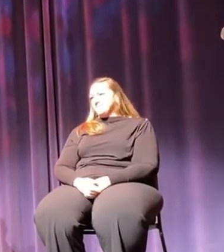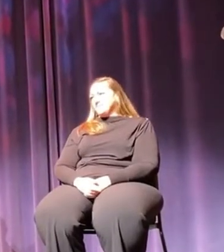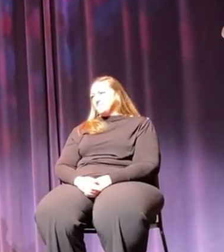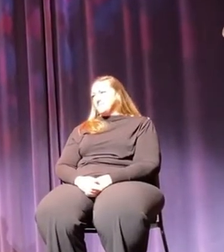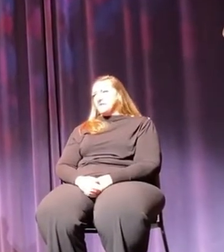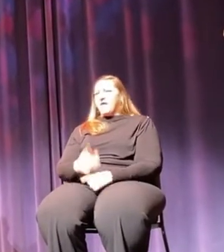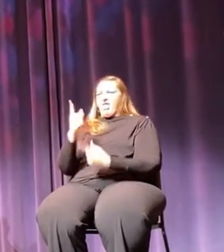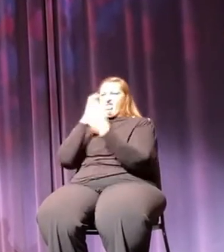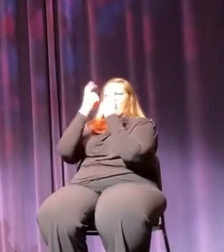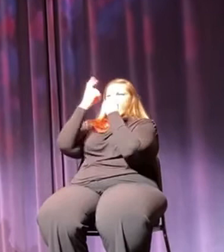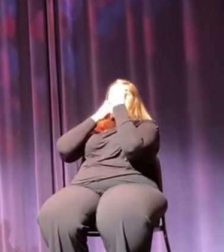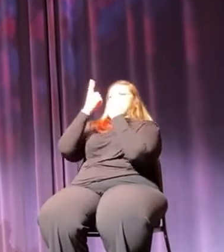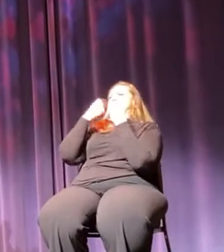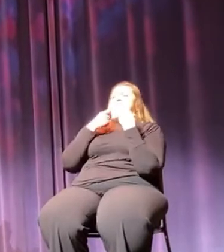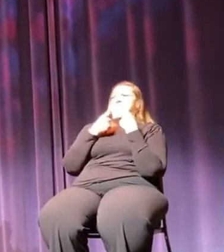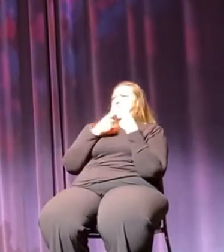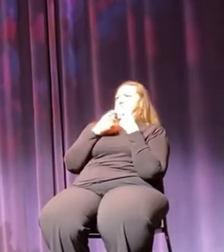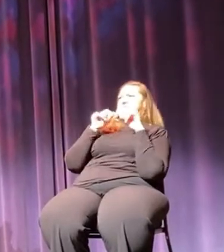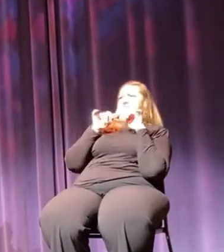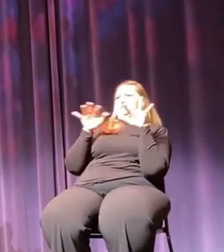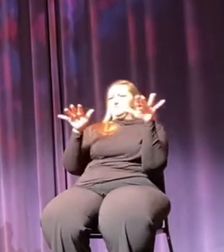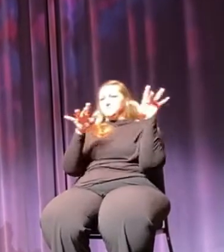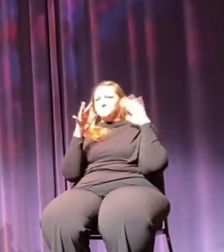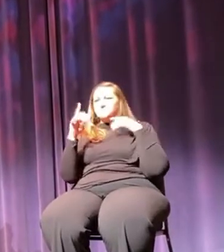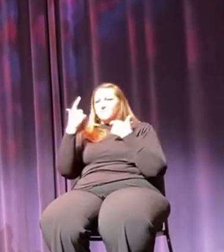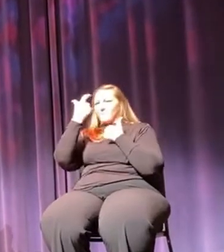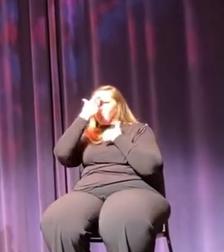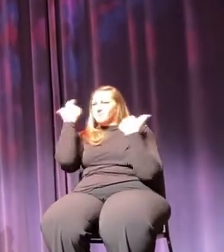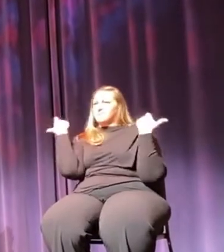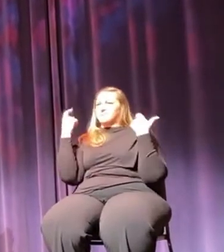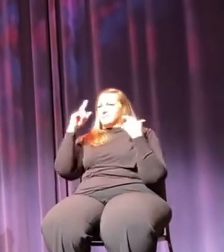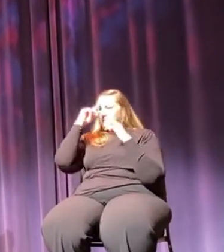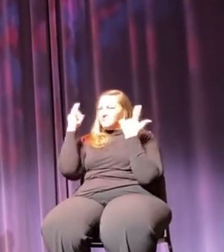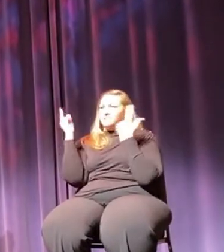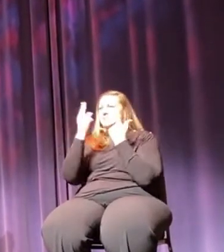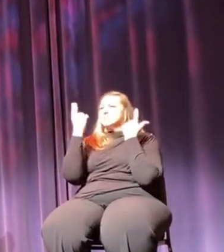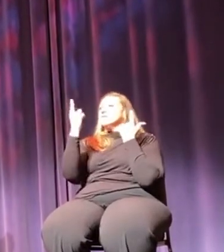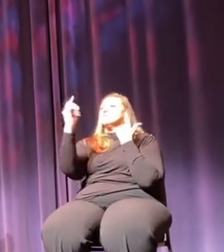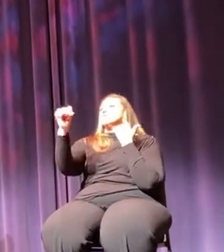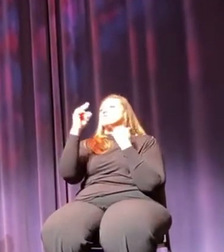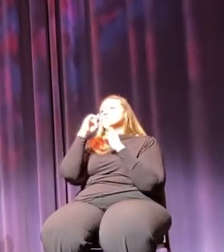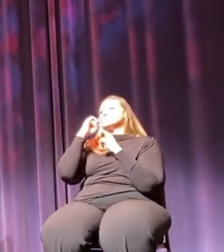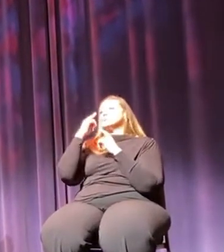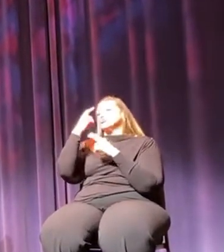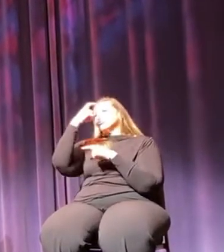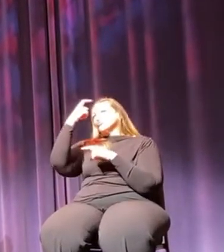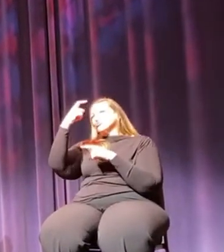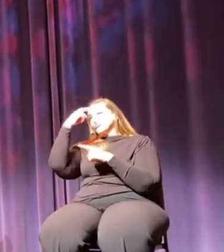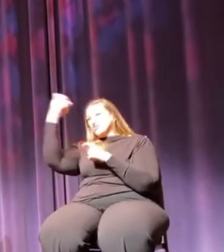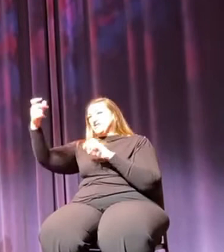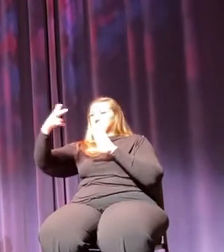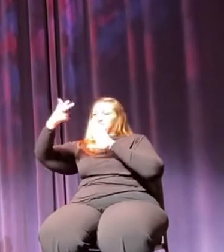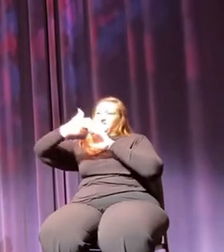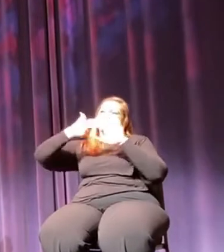Interrogated magicians, sculpt scars, infinite from dreams. Gendered, I arrive.